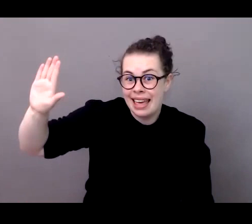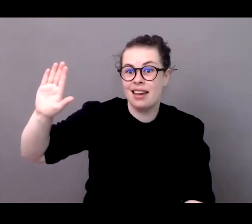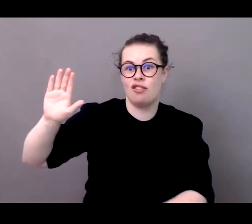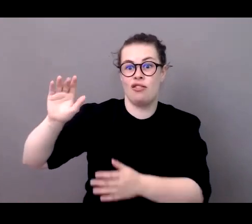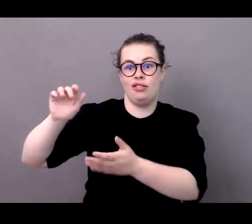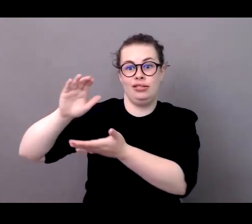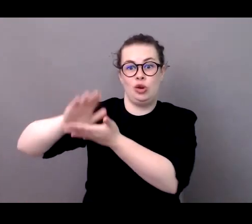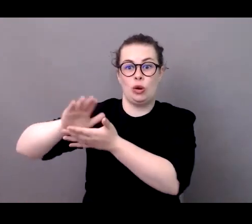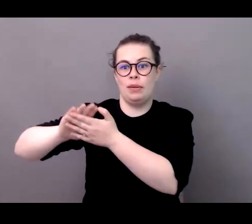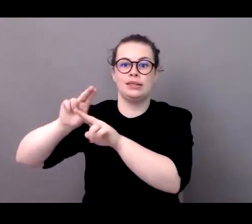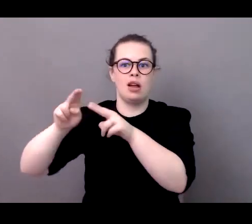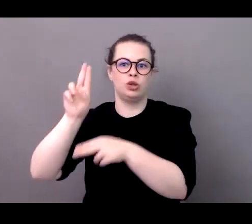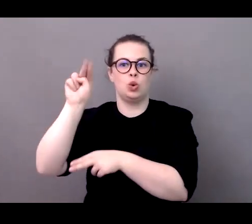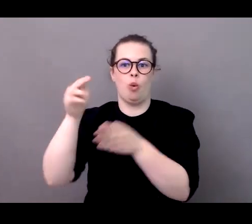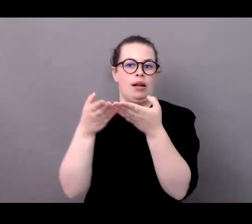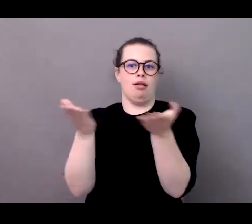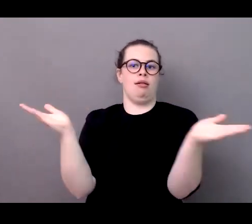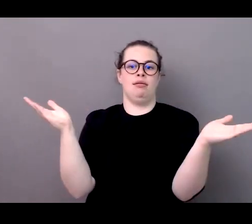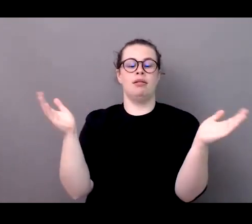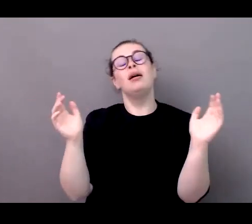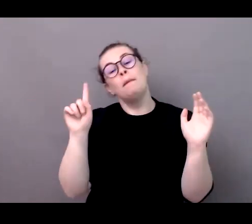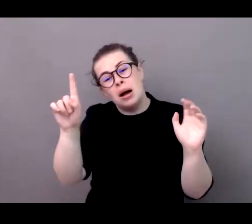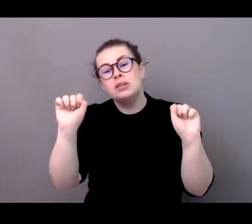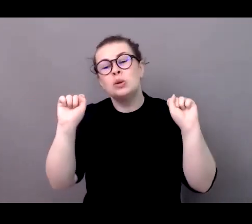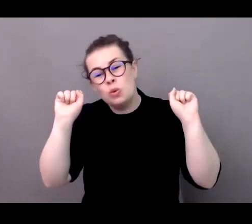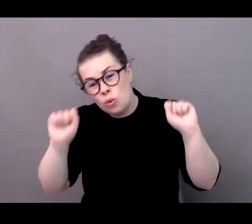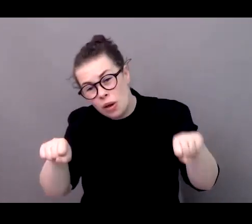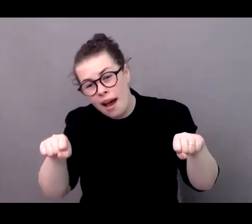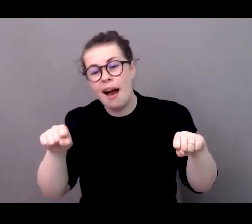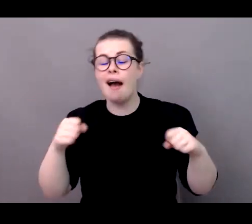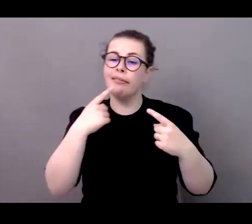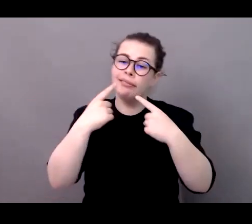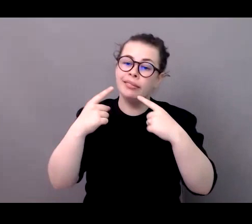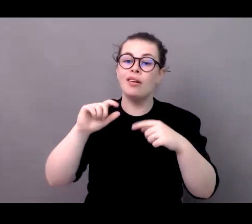although of course we can also reference documents created by other UN treaty bodies,